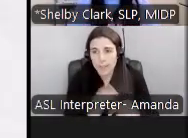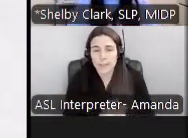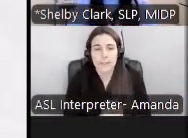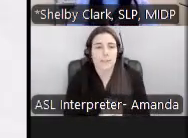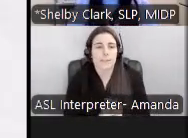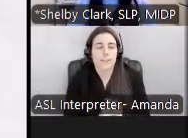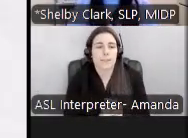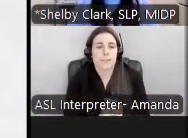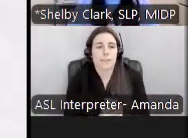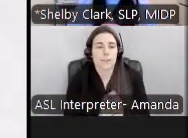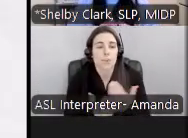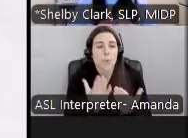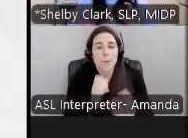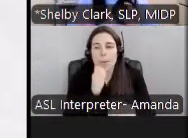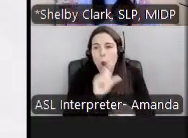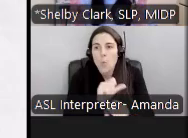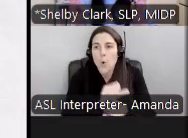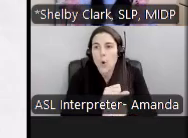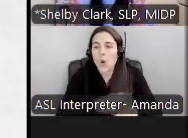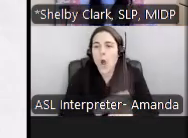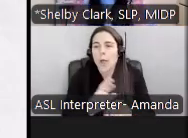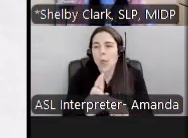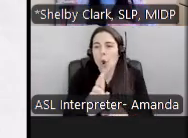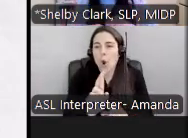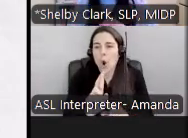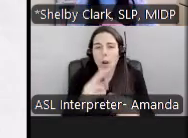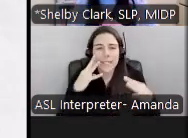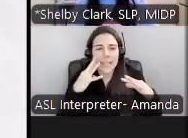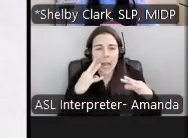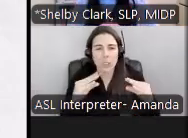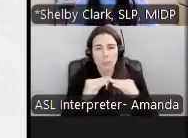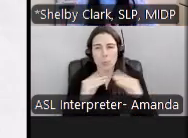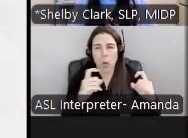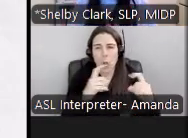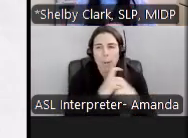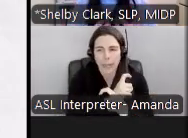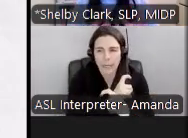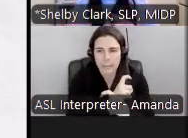R sound, which is a more complex fixture with a child who doesn't